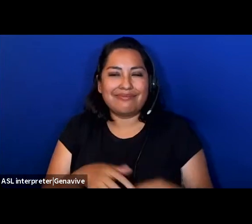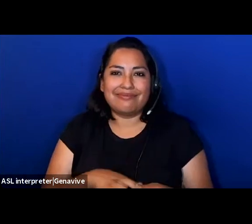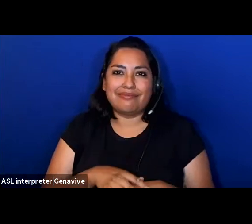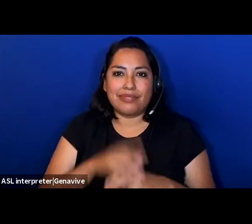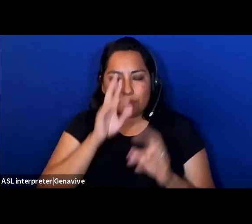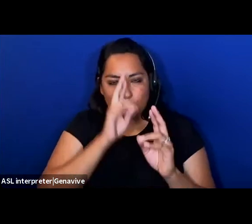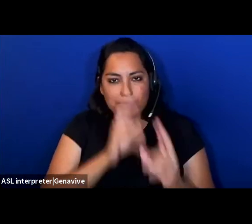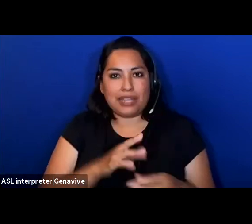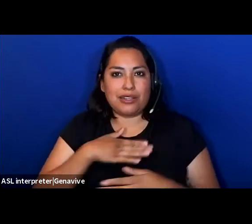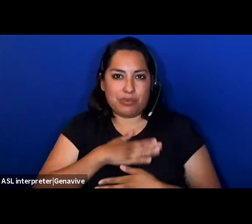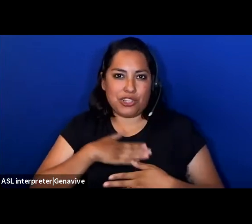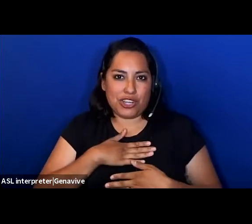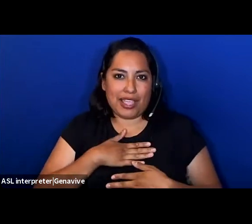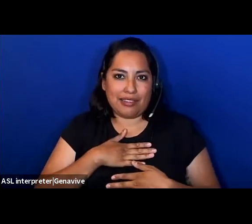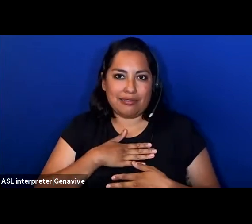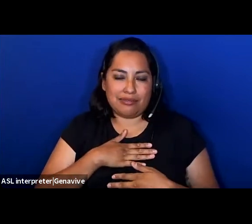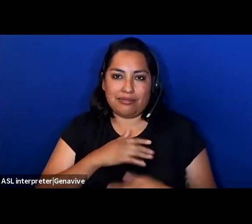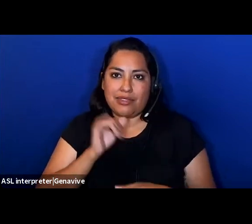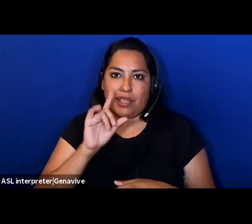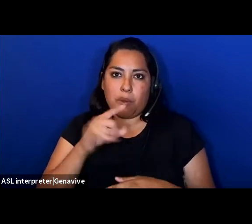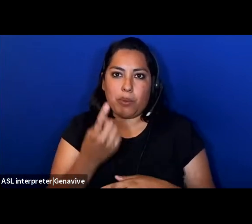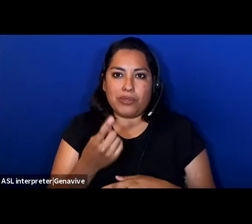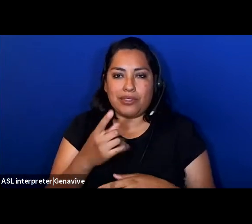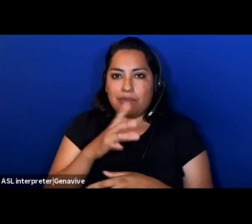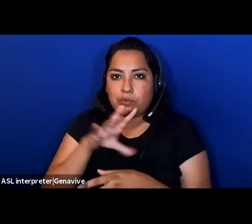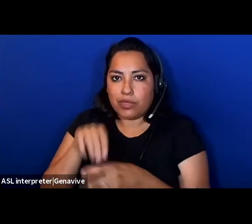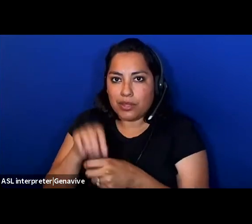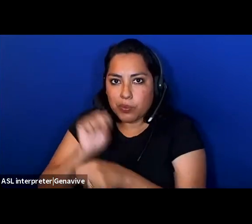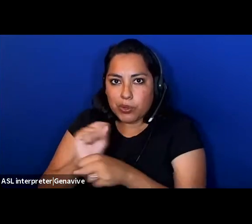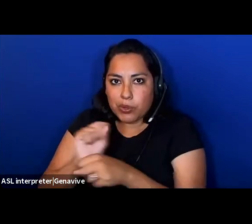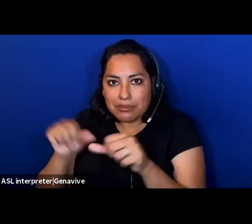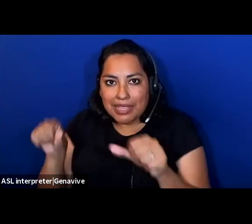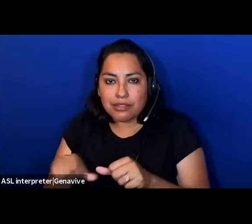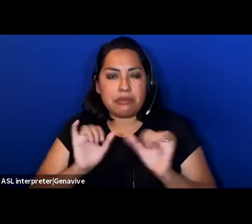outside of work-related things.” Interesting. Huh. I haven't heard that one. That's cool.